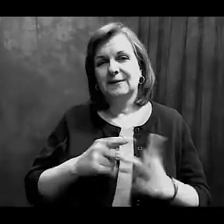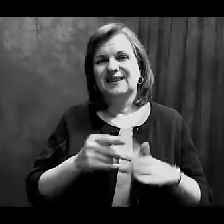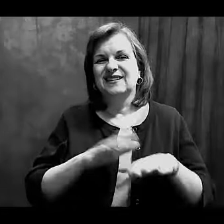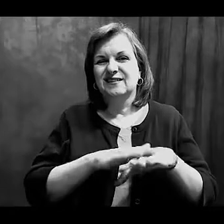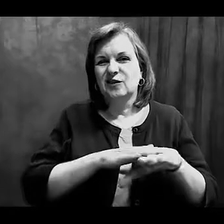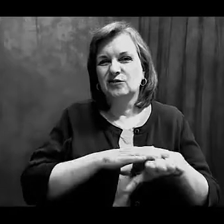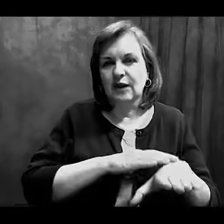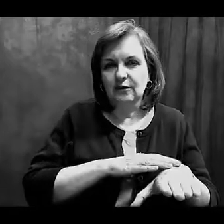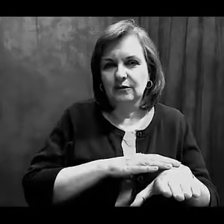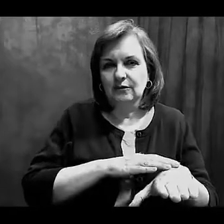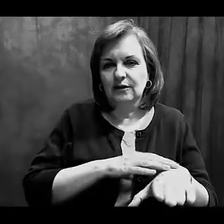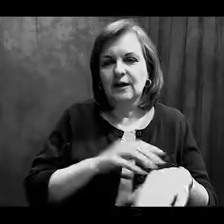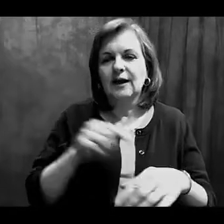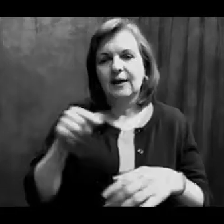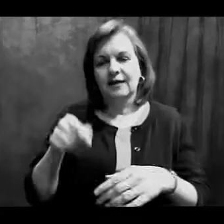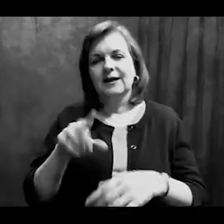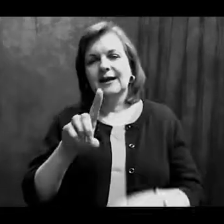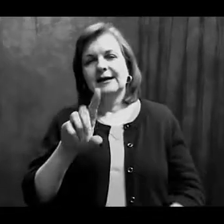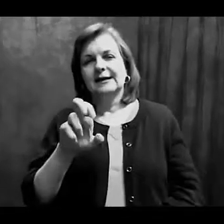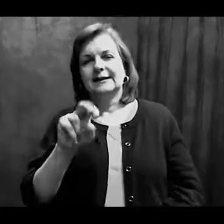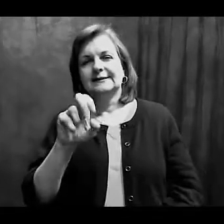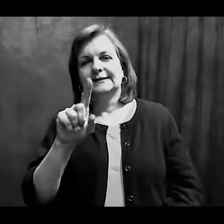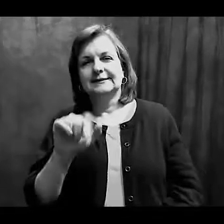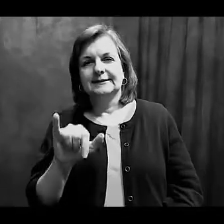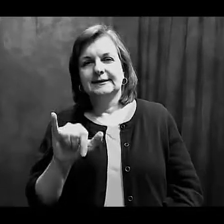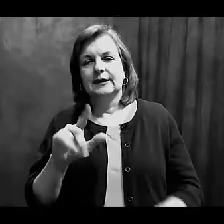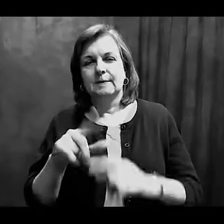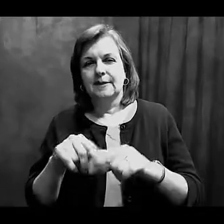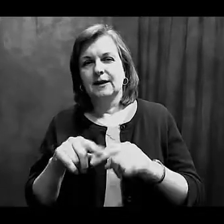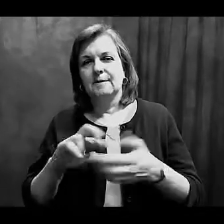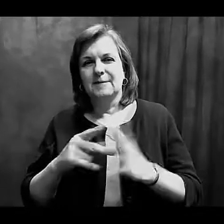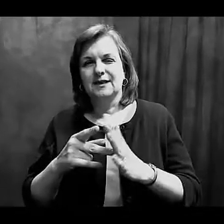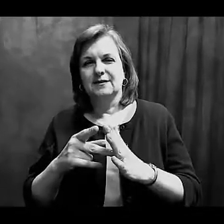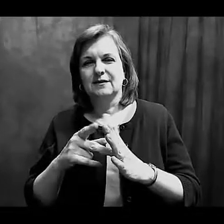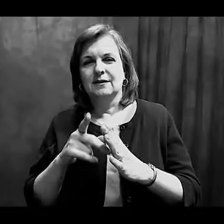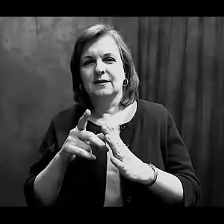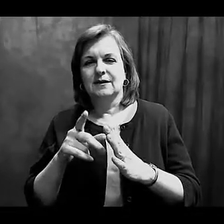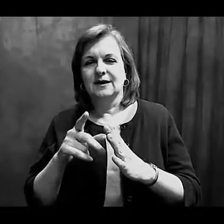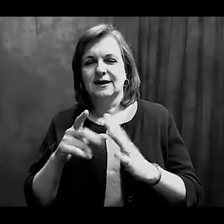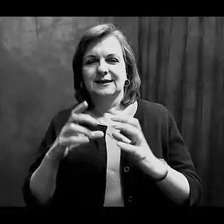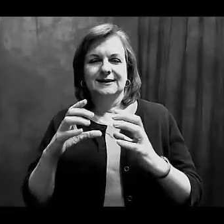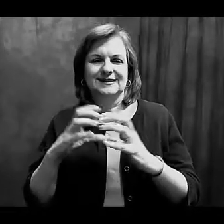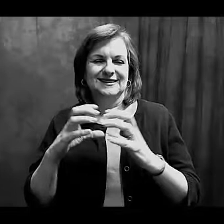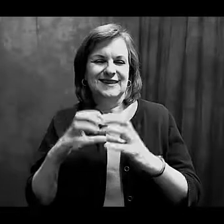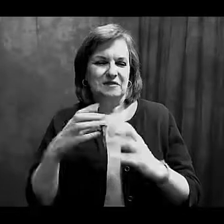density dependent -- well this means are you crowded?